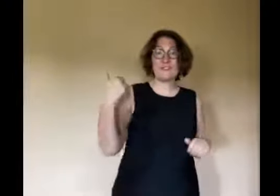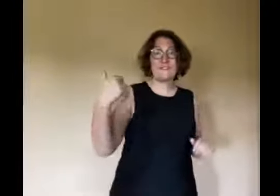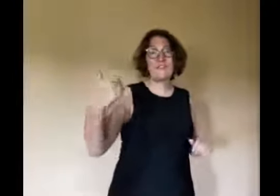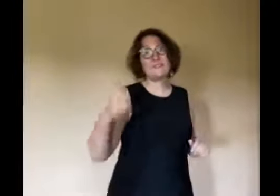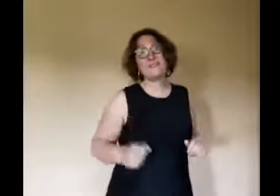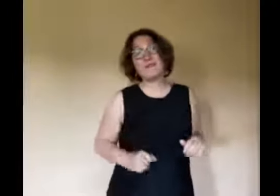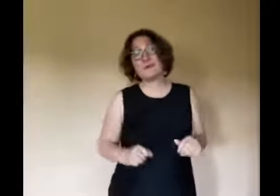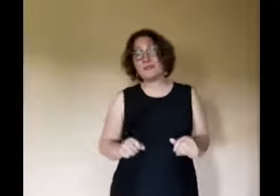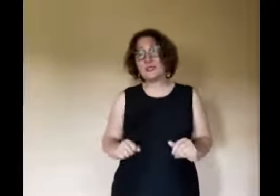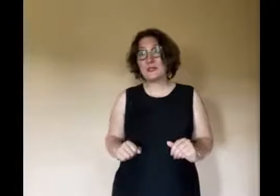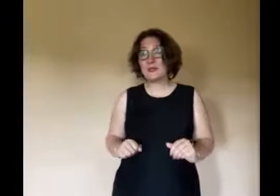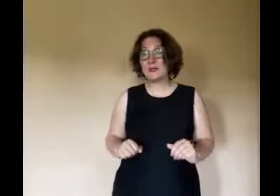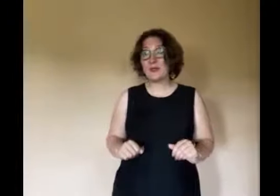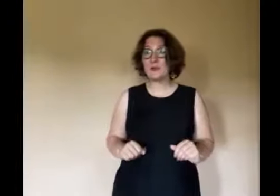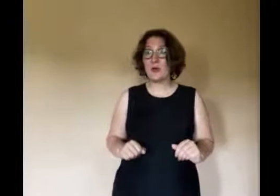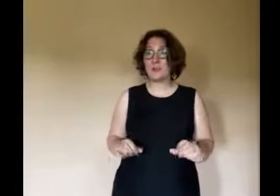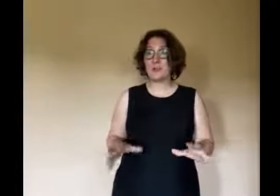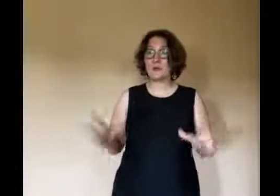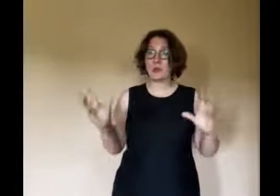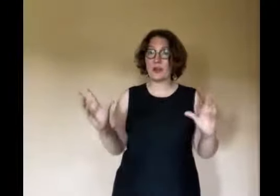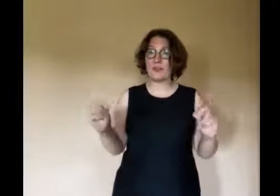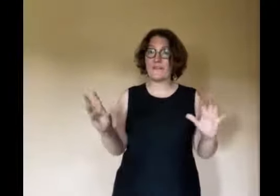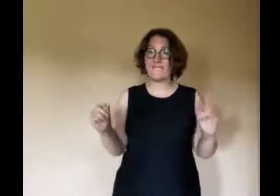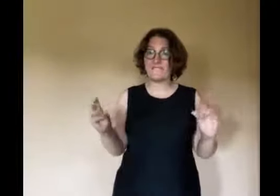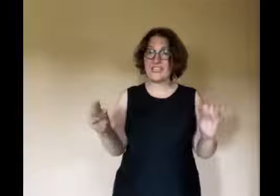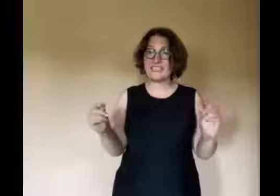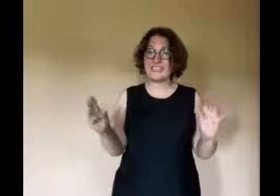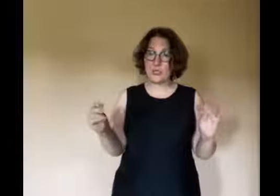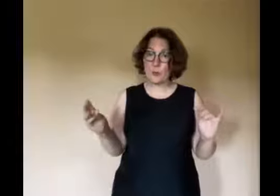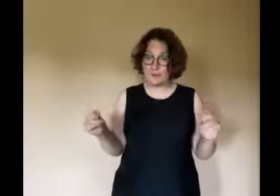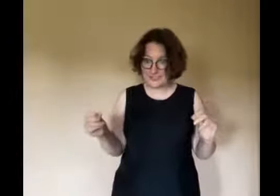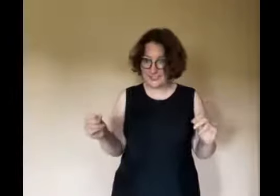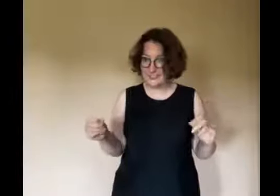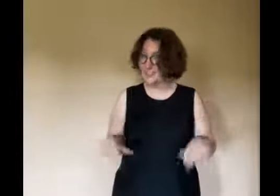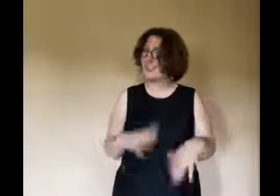11:30 Every time I close my 11:36 Sima Namie and Shani 11:42 different city every 11:49 brick